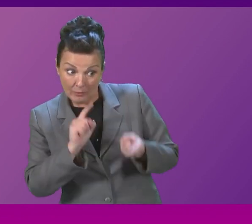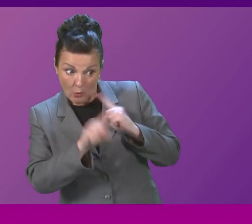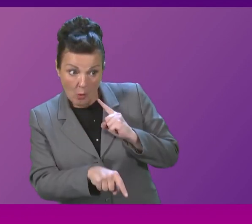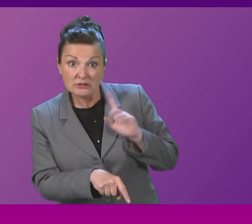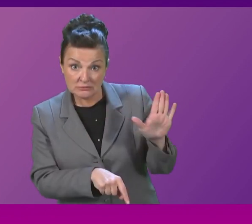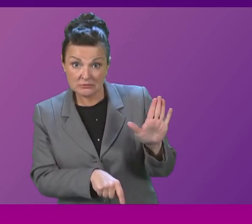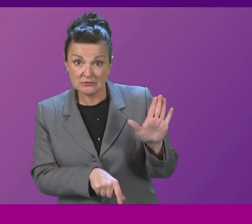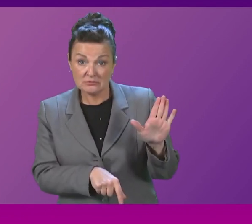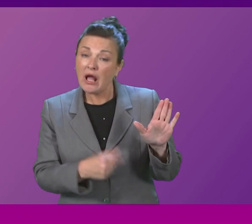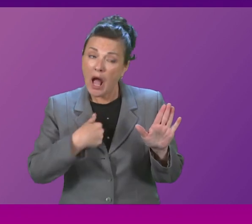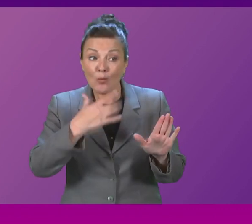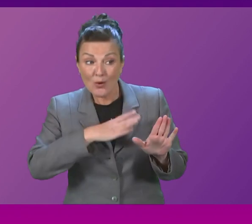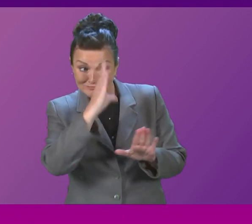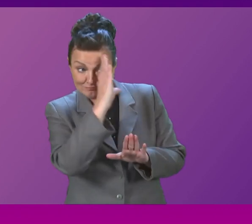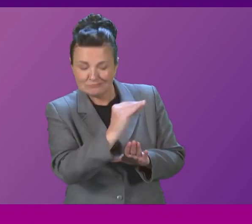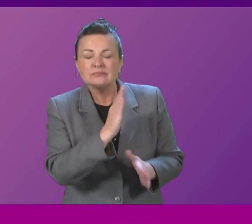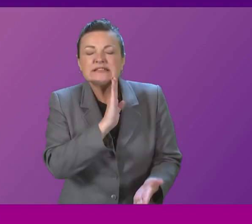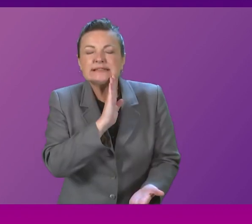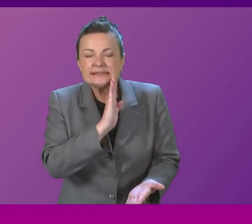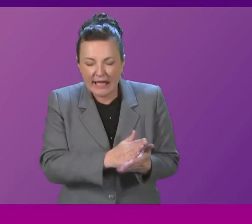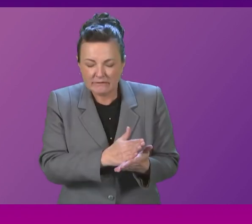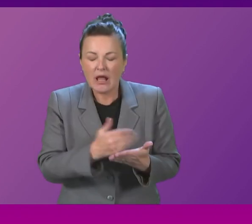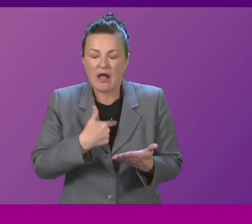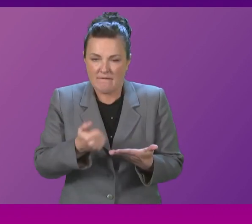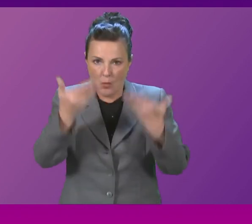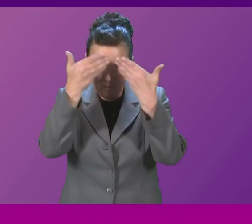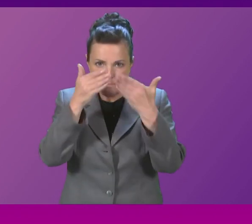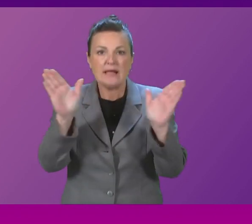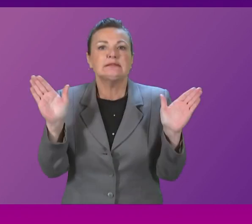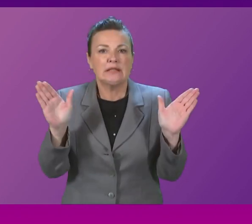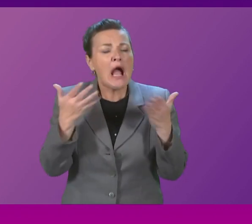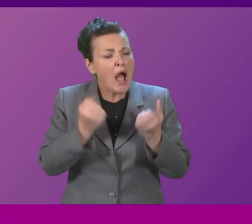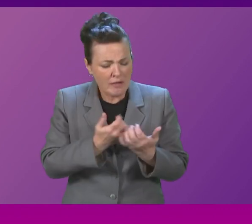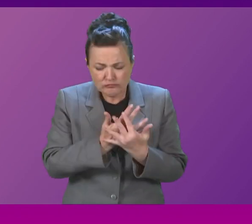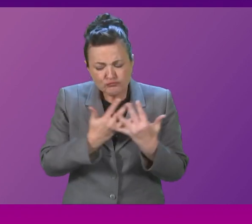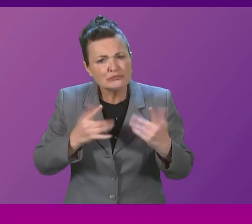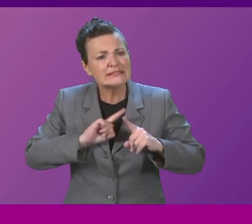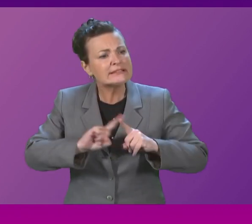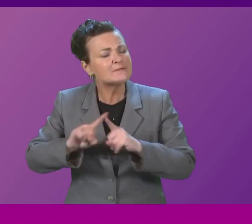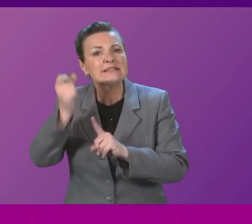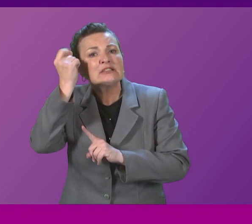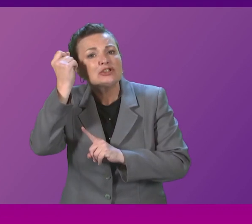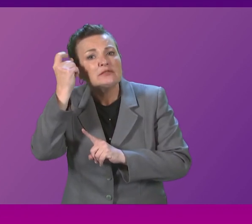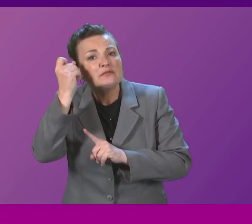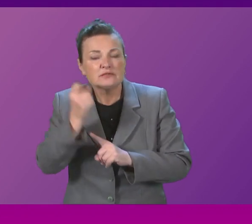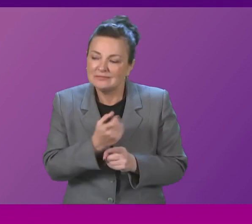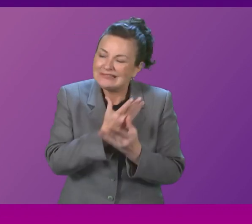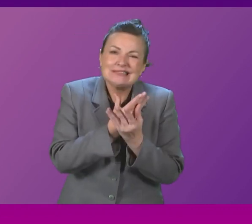which is to signify a genuinely open mind. We have a number of initiatives in place, many of them under the ambit of the equally